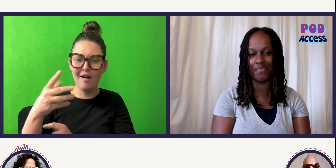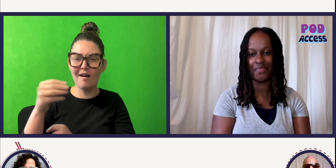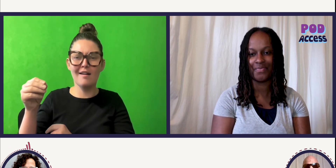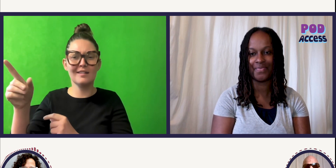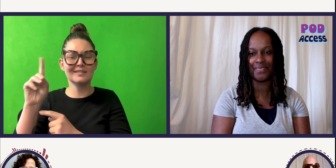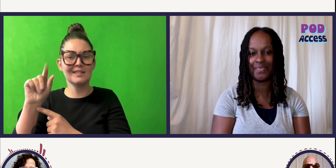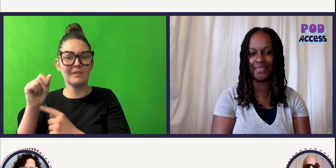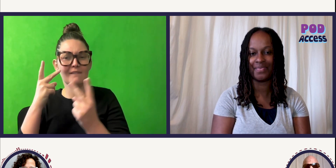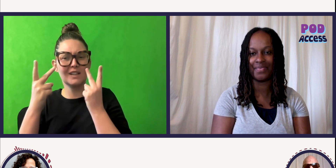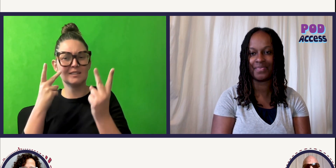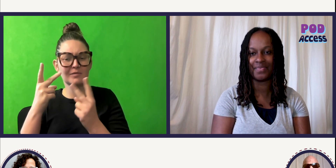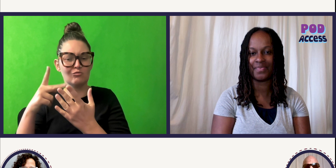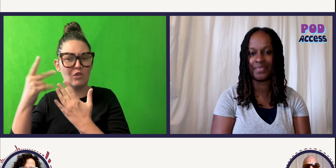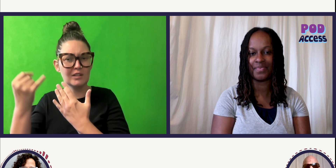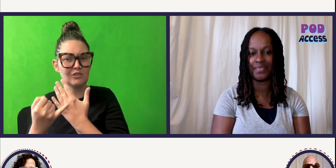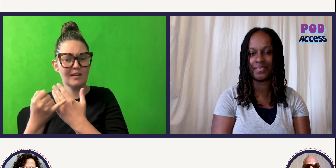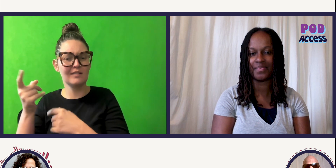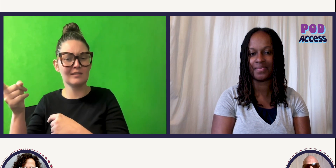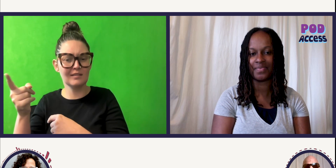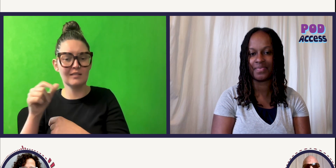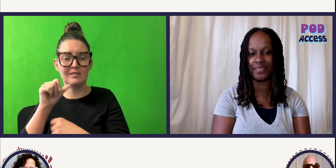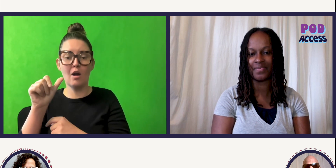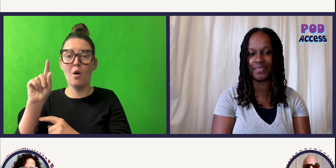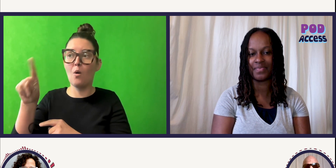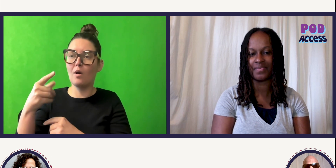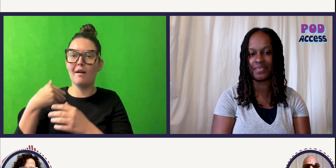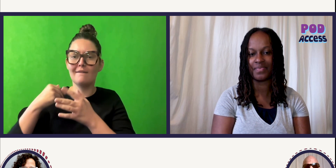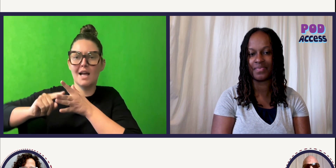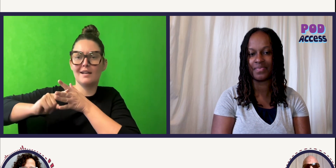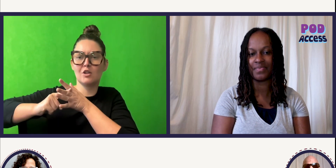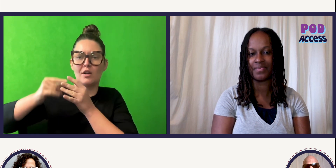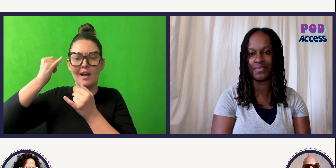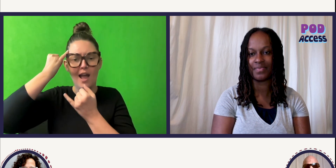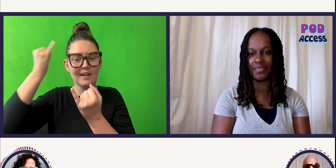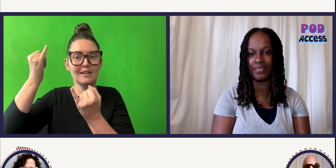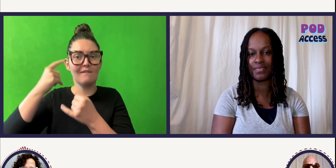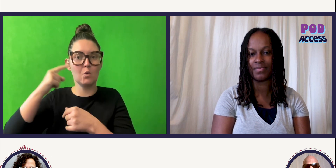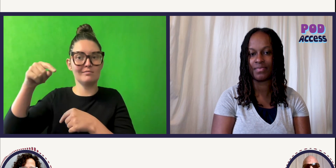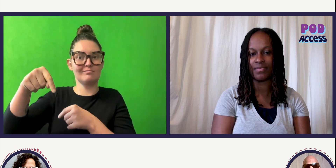who not only had the initial idea for a project focusing on d/Deaf and disabled podcasters but also provided